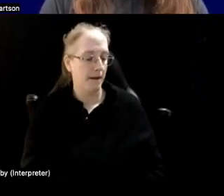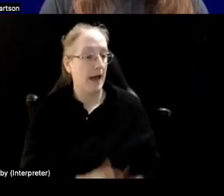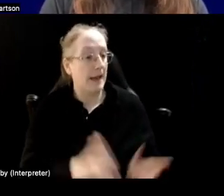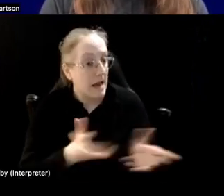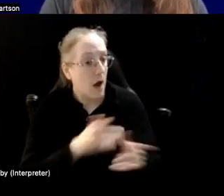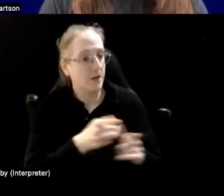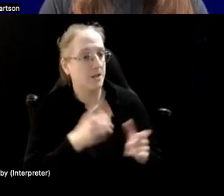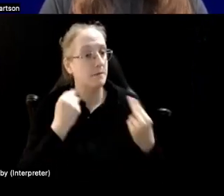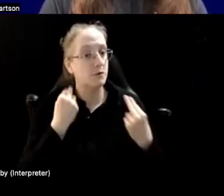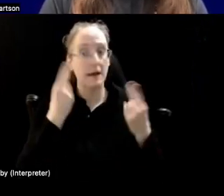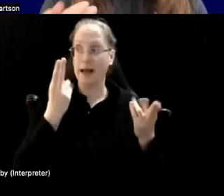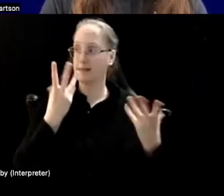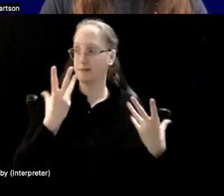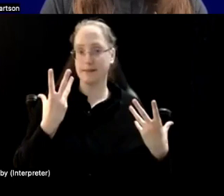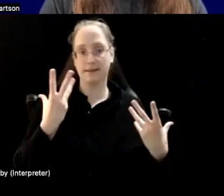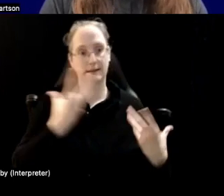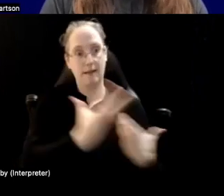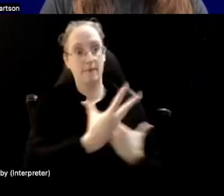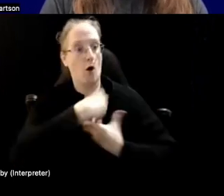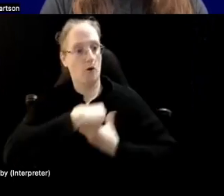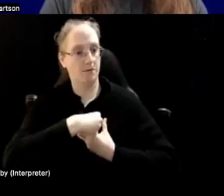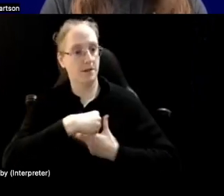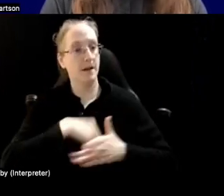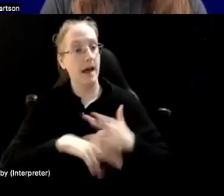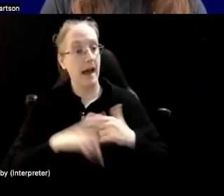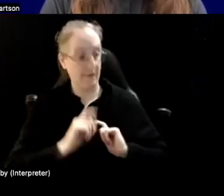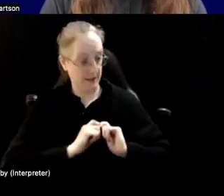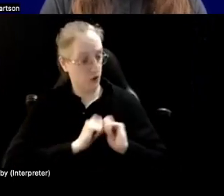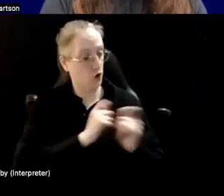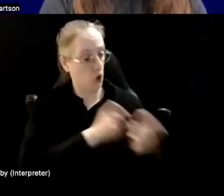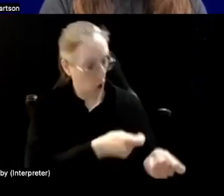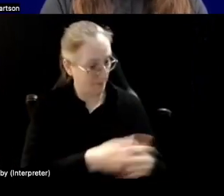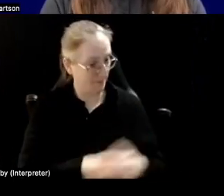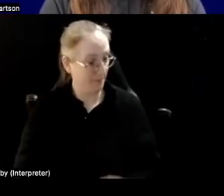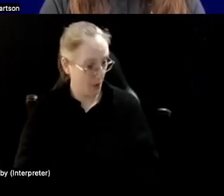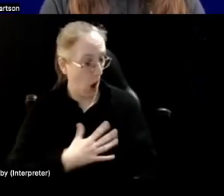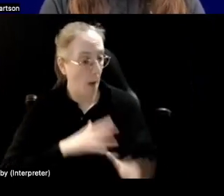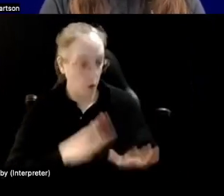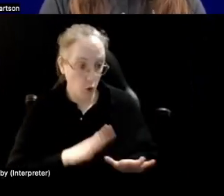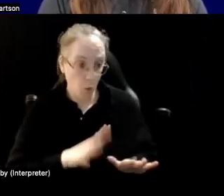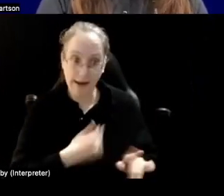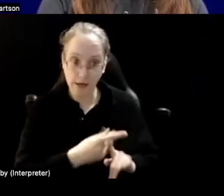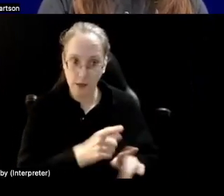a turn and if you're going to wait for that, if nothing is going to happen until they have a turn,